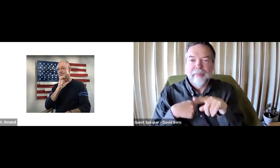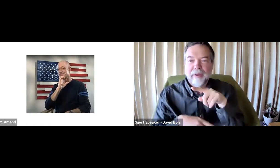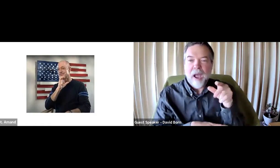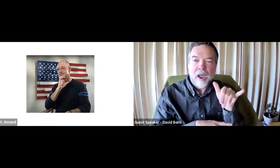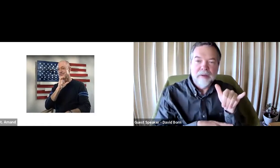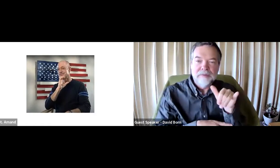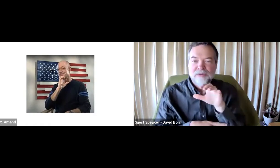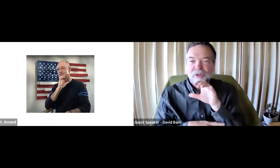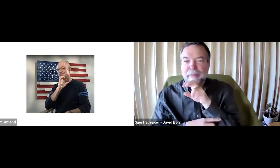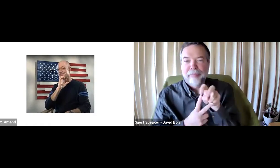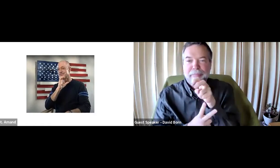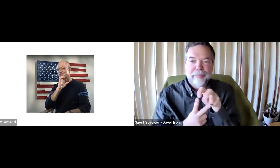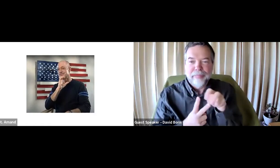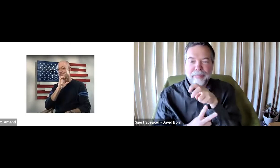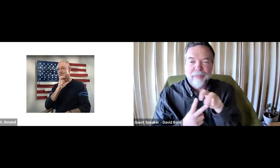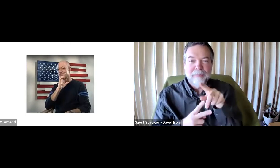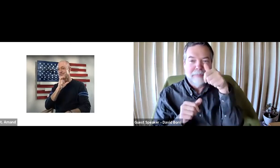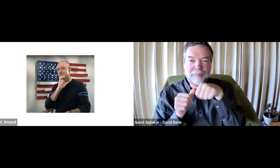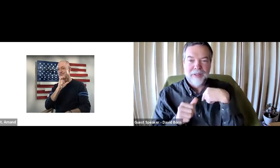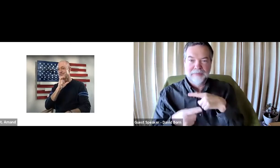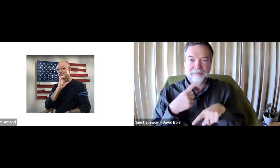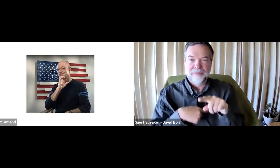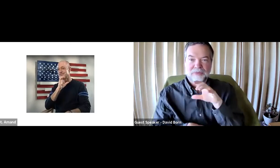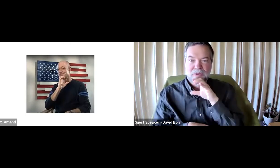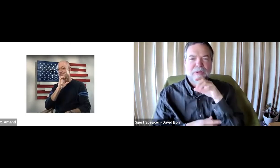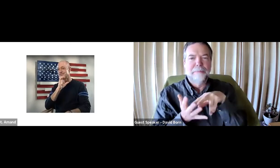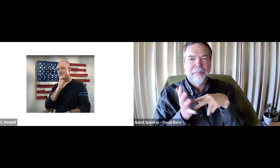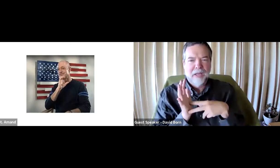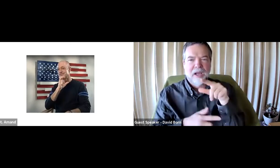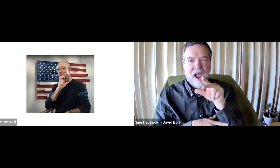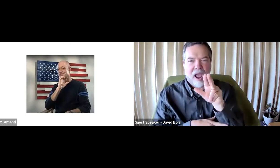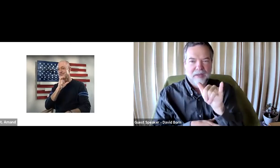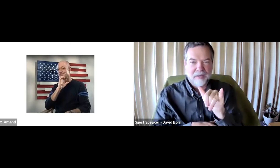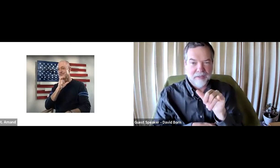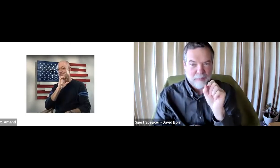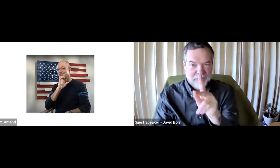Anyway, so if I sign Guy or "C" on the chin for Charles,